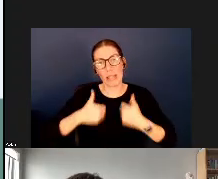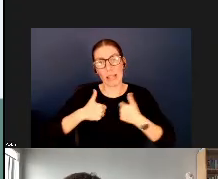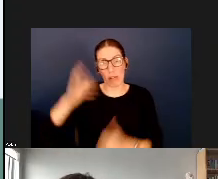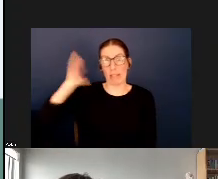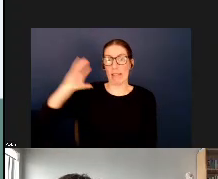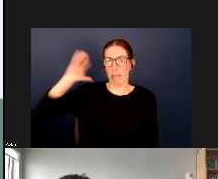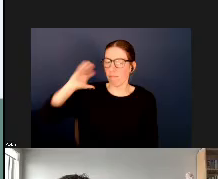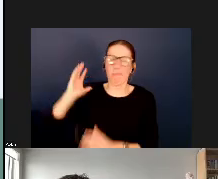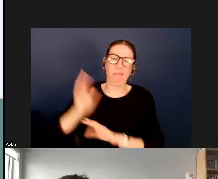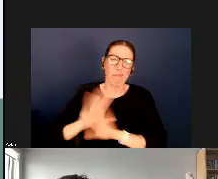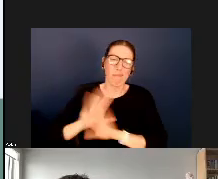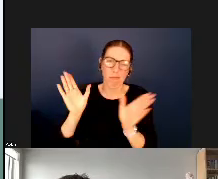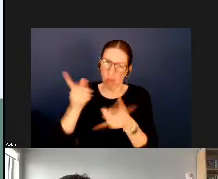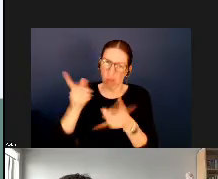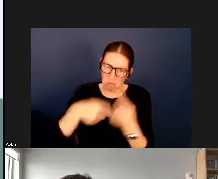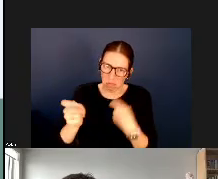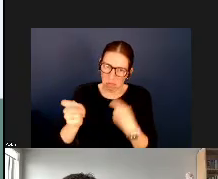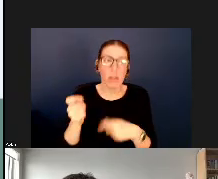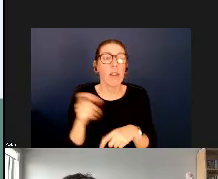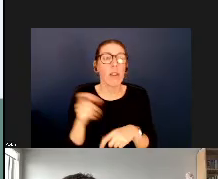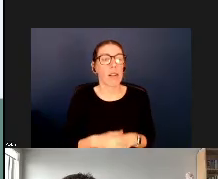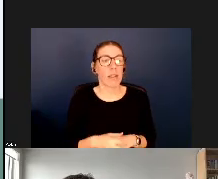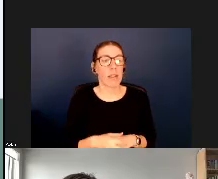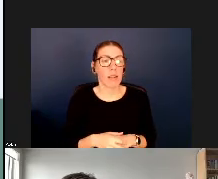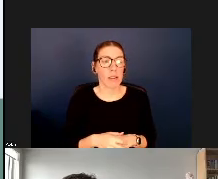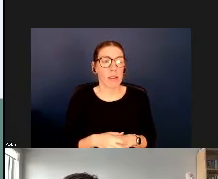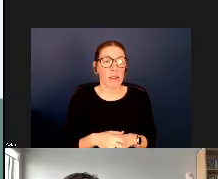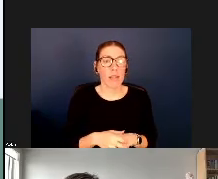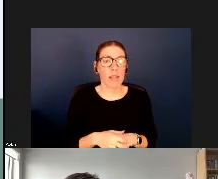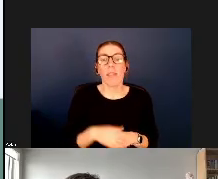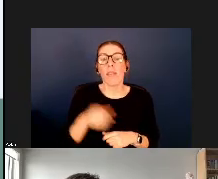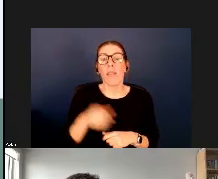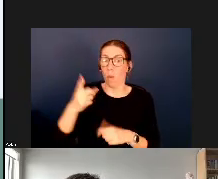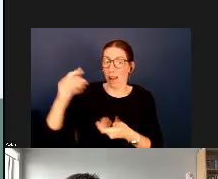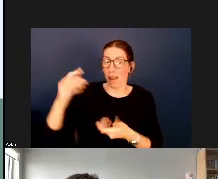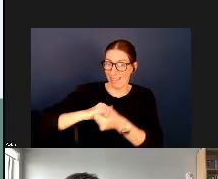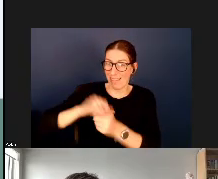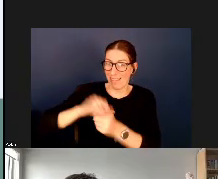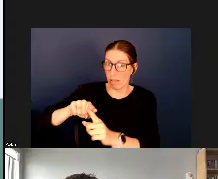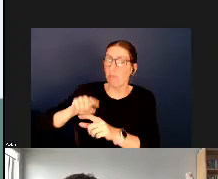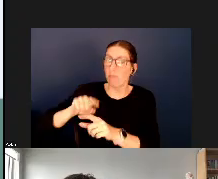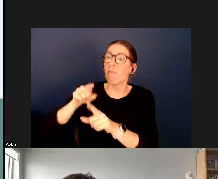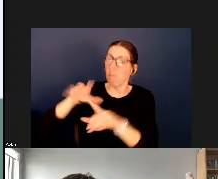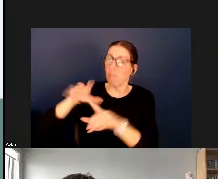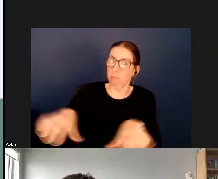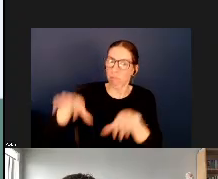this chapter we were working with has undertaken a great deal of effort to reduce its group home